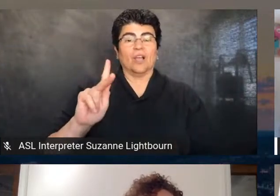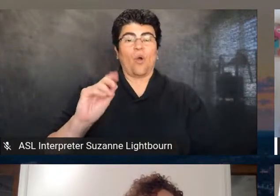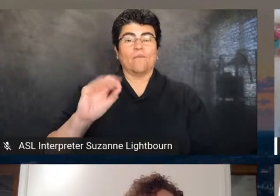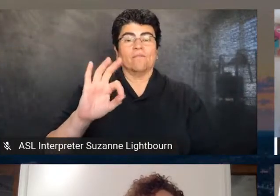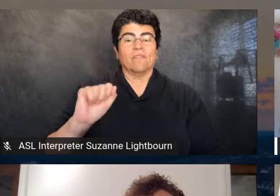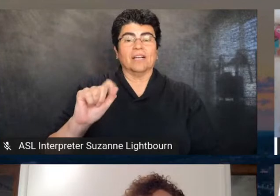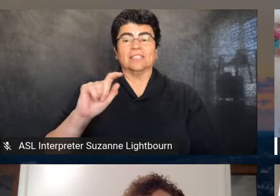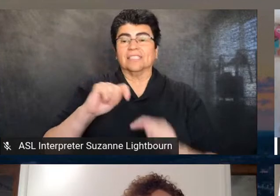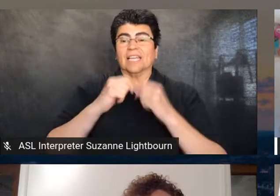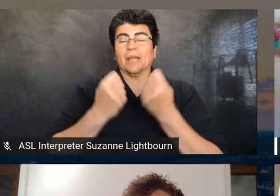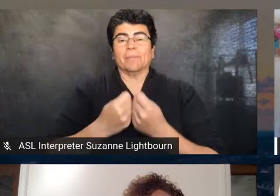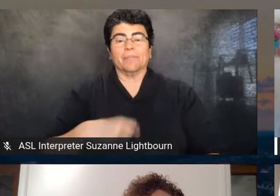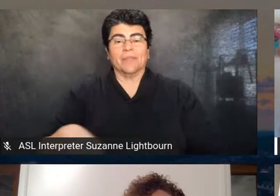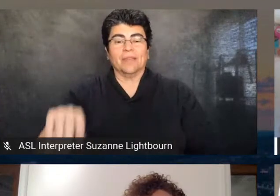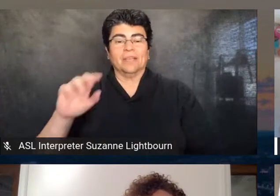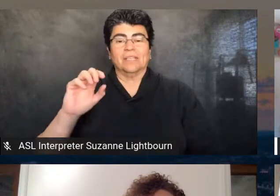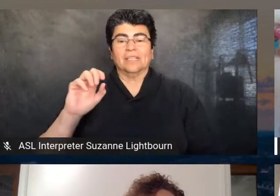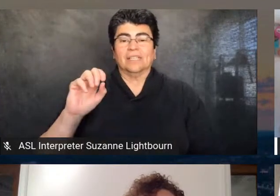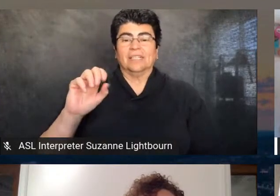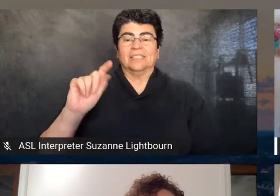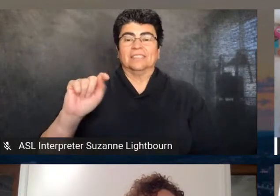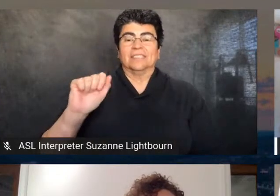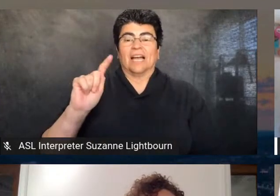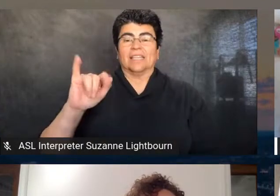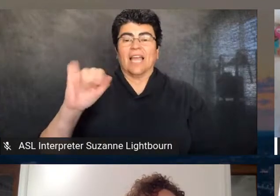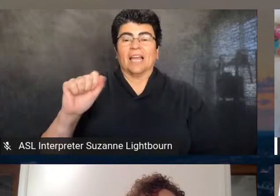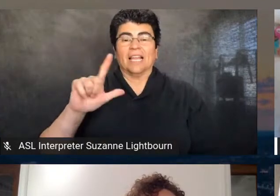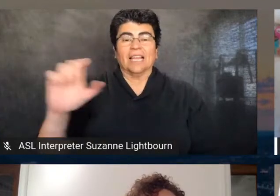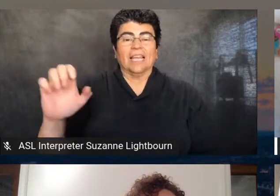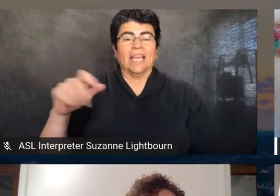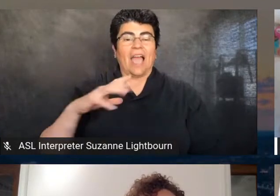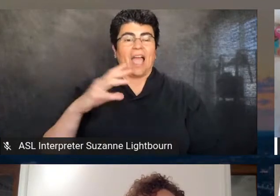Maria Bella Flante, thank you to the team at the Kennedy Center,